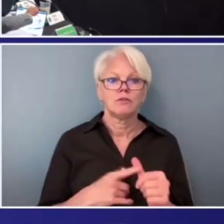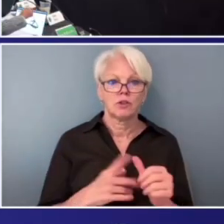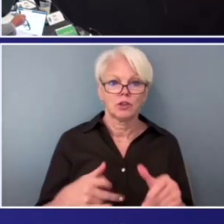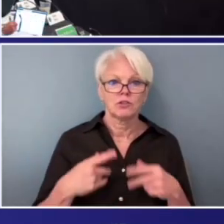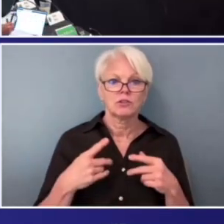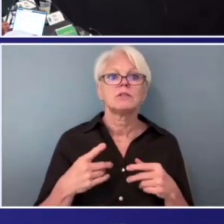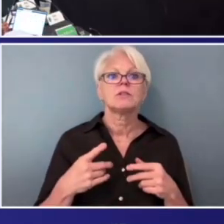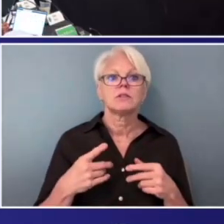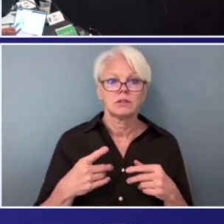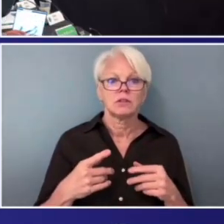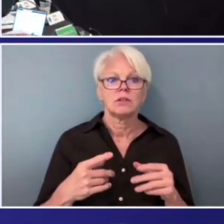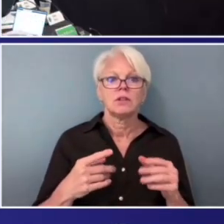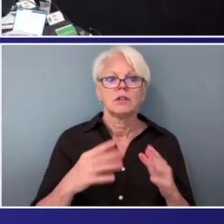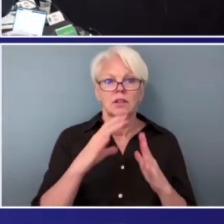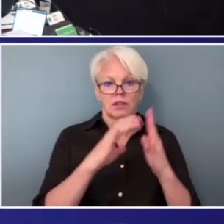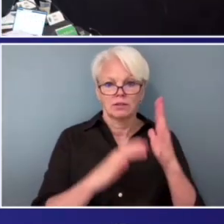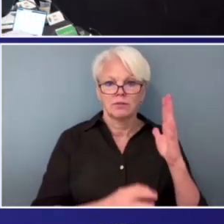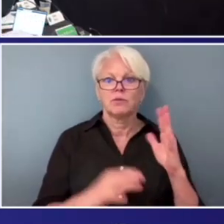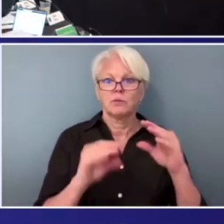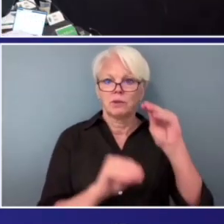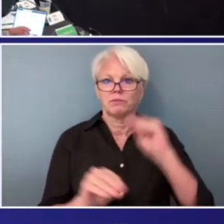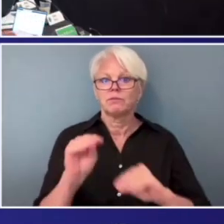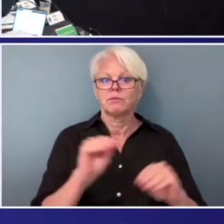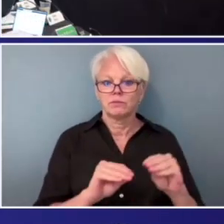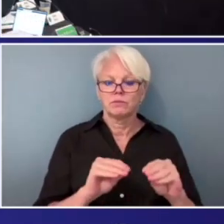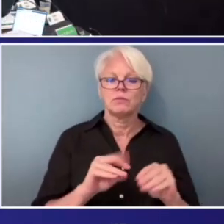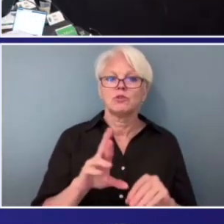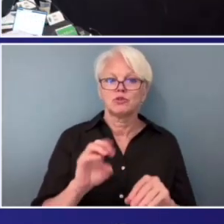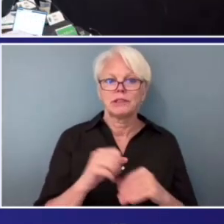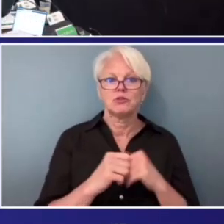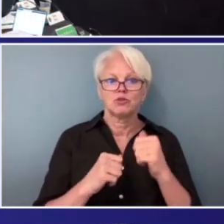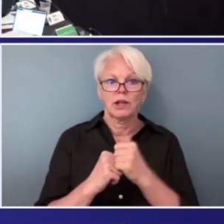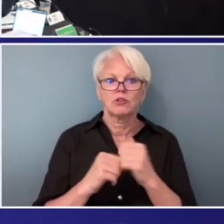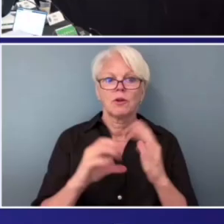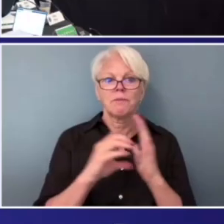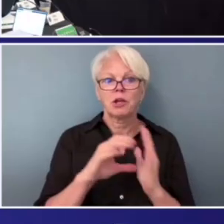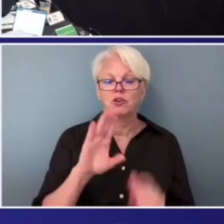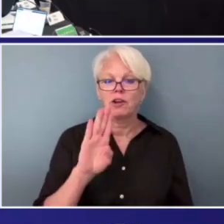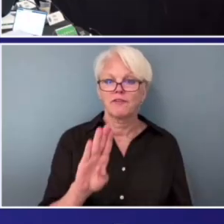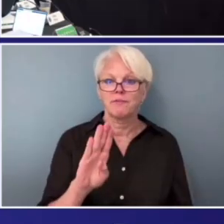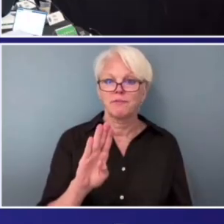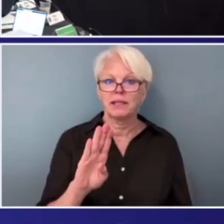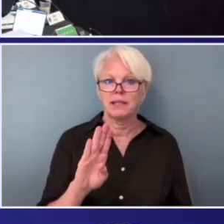contents of 685.208. And you will see in paragraph (b), we outline all the fixed repayment plans